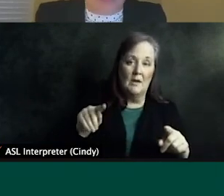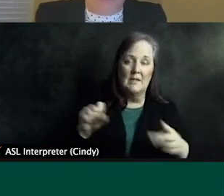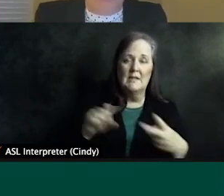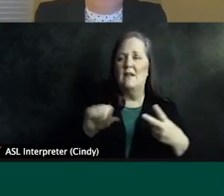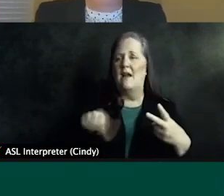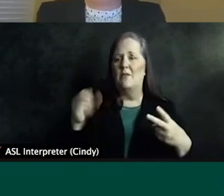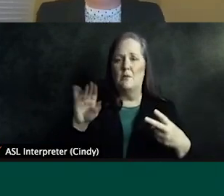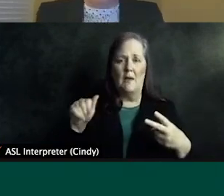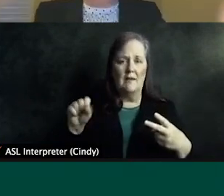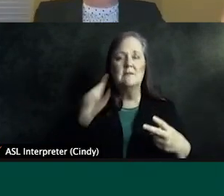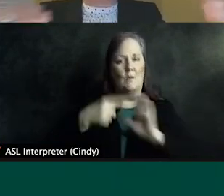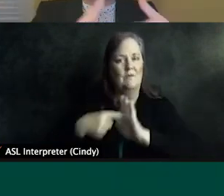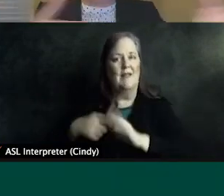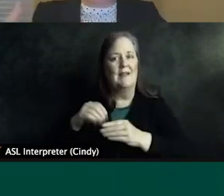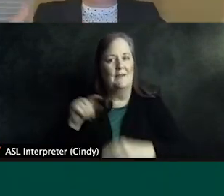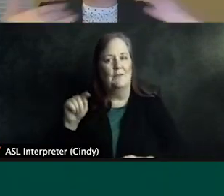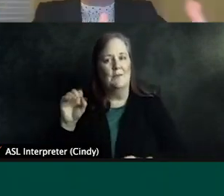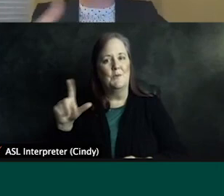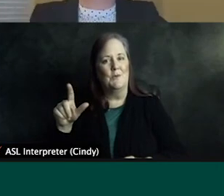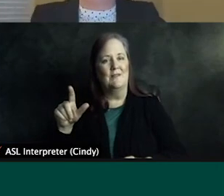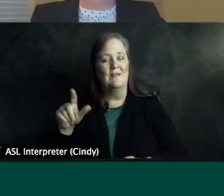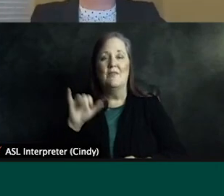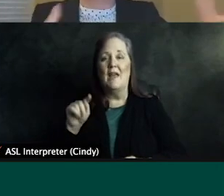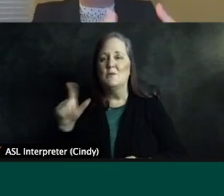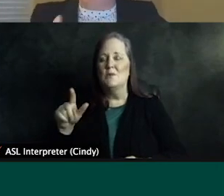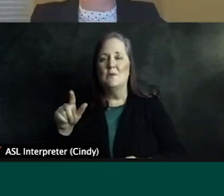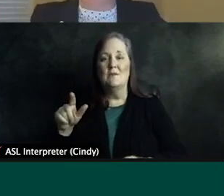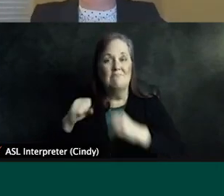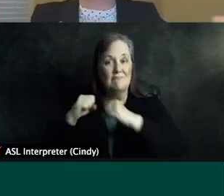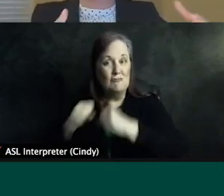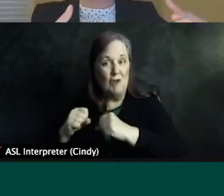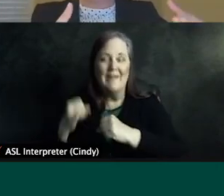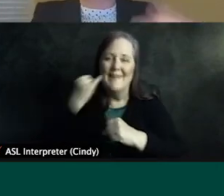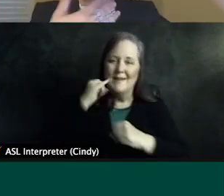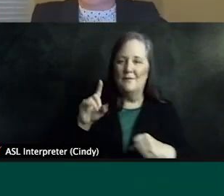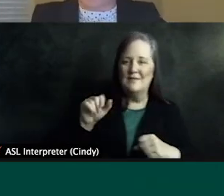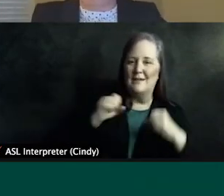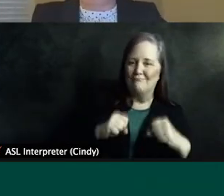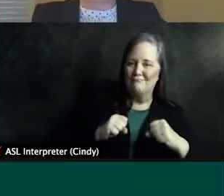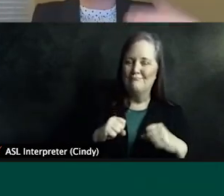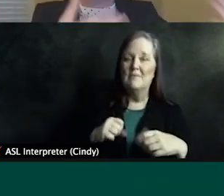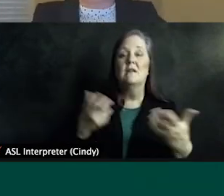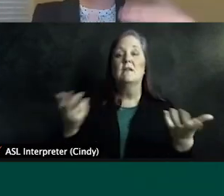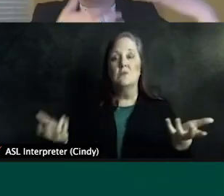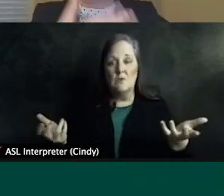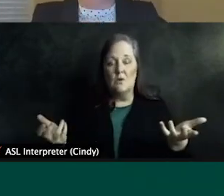And the only reason for that is there was buffer room to allow for implementation, allow for courts